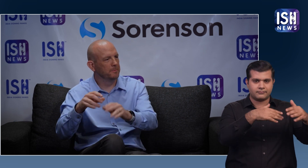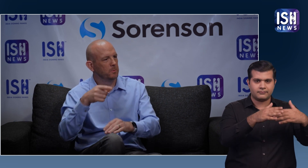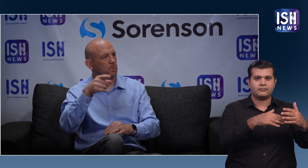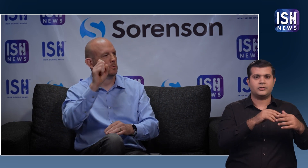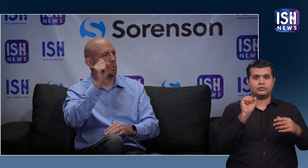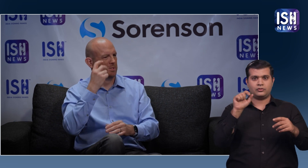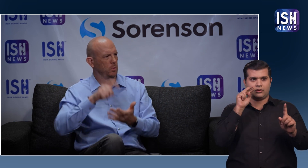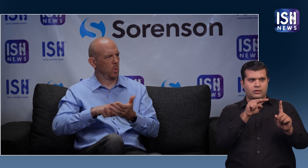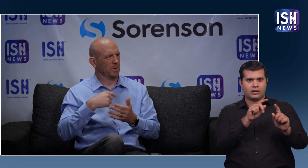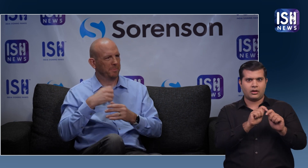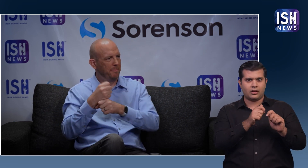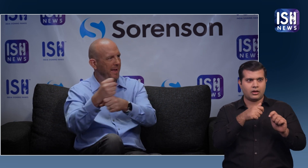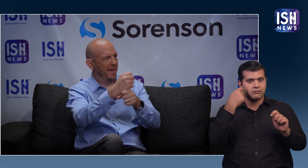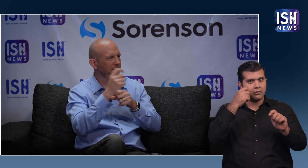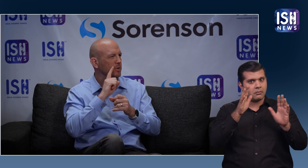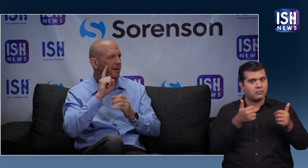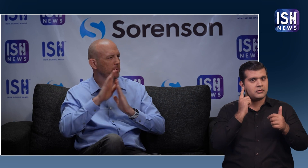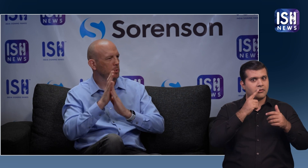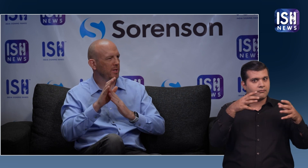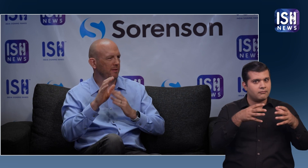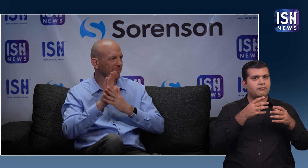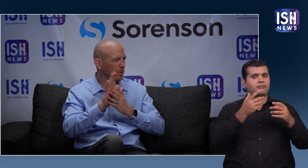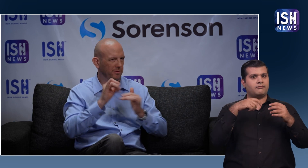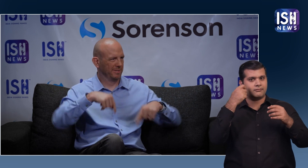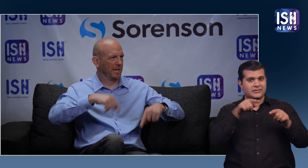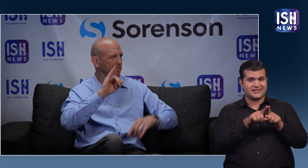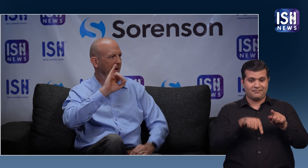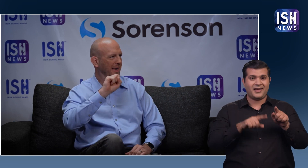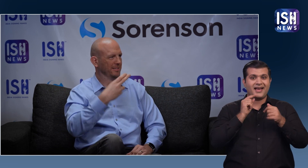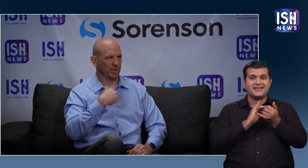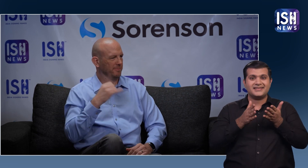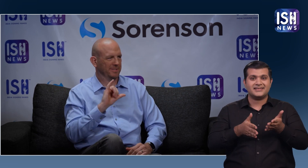Sorenson noticed that I made films for the Deaf community, like what ISH is doing